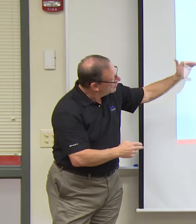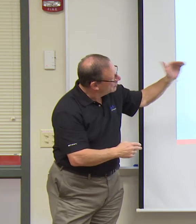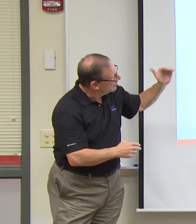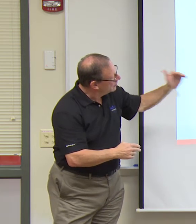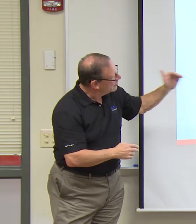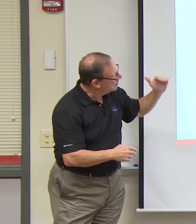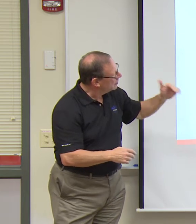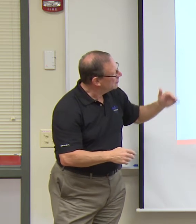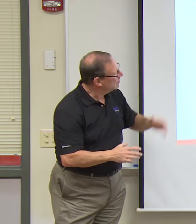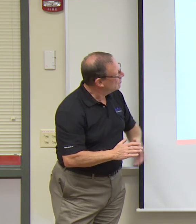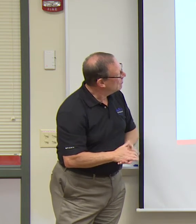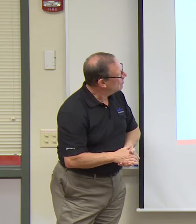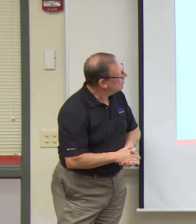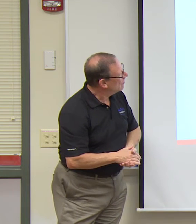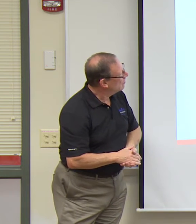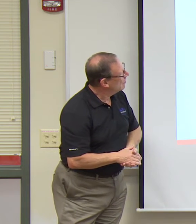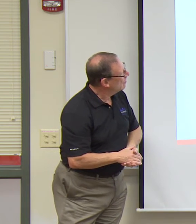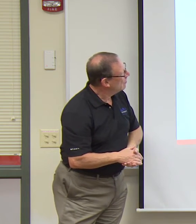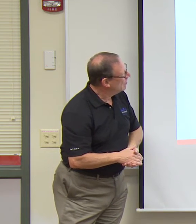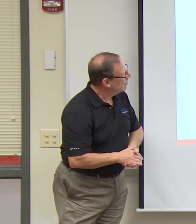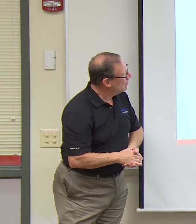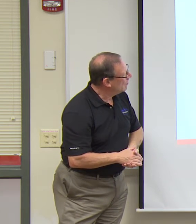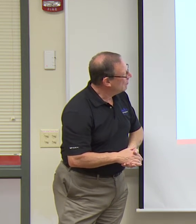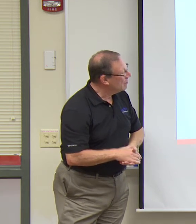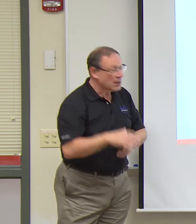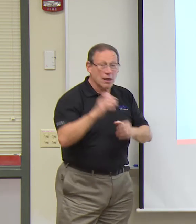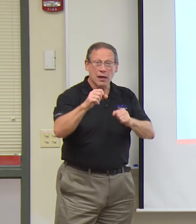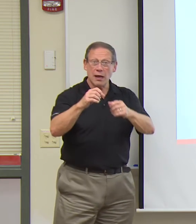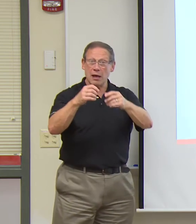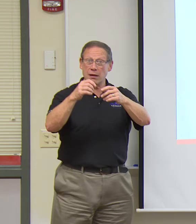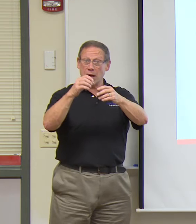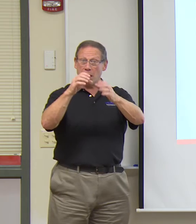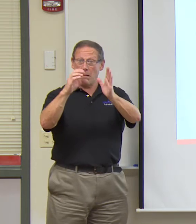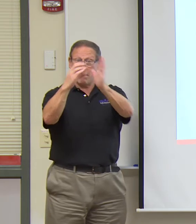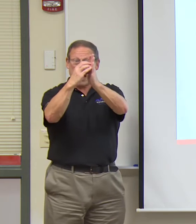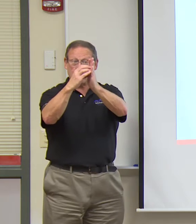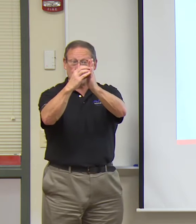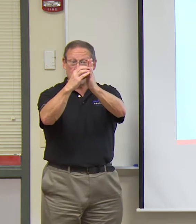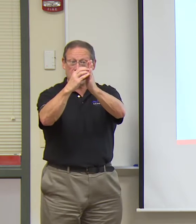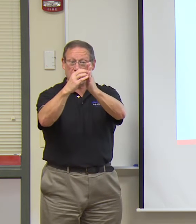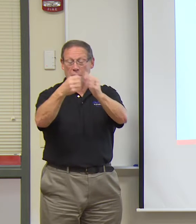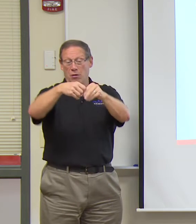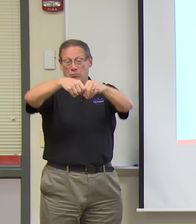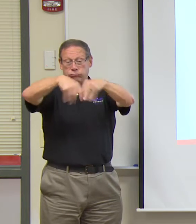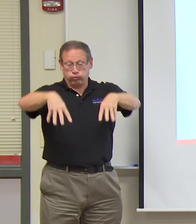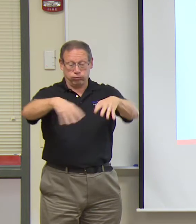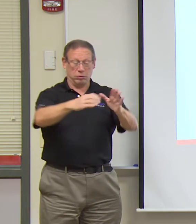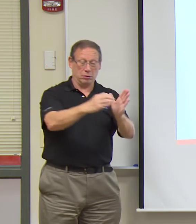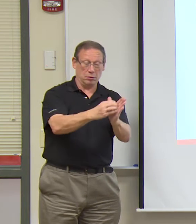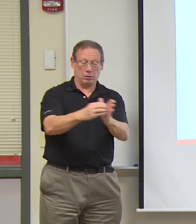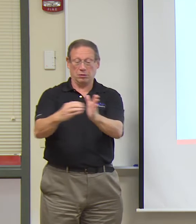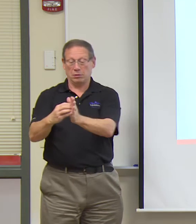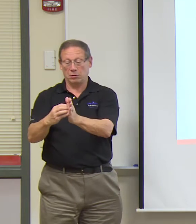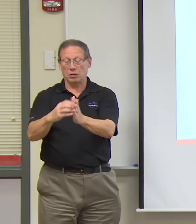And you could even do sub-sub-modules. And then the different pieces of content go in there.